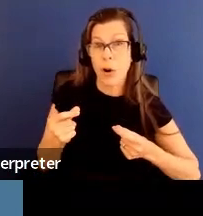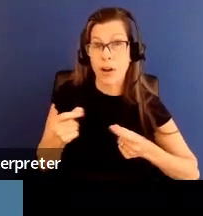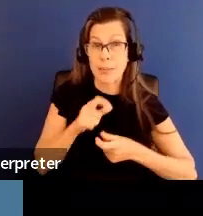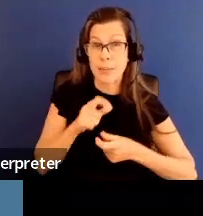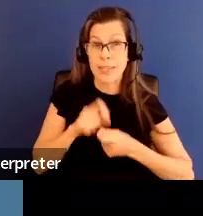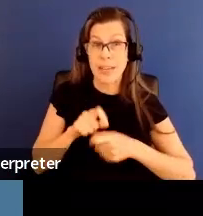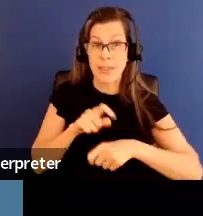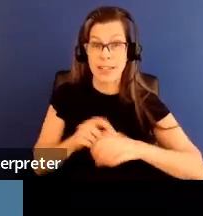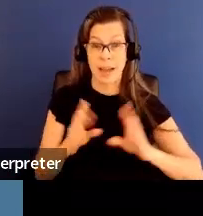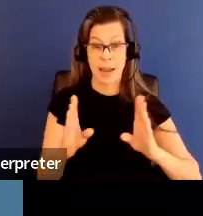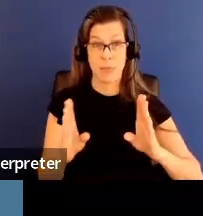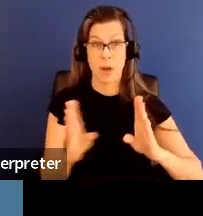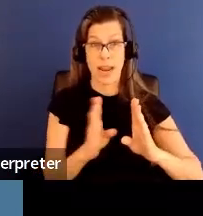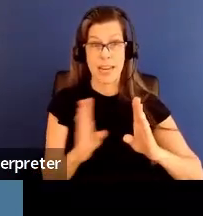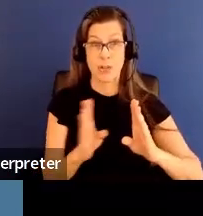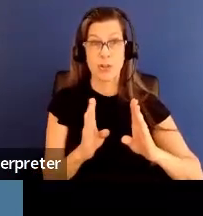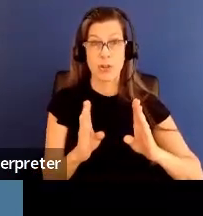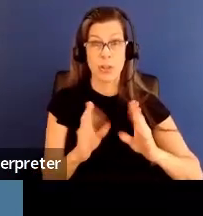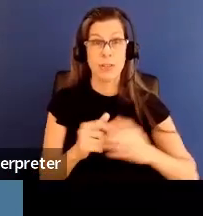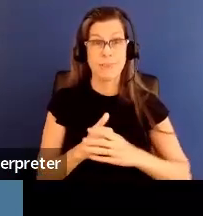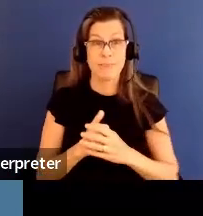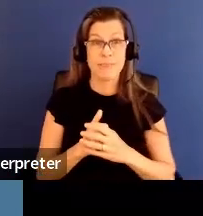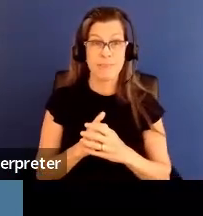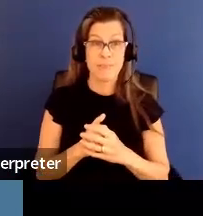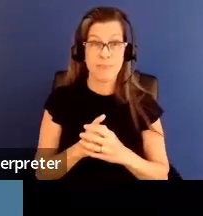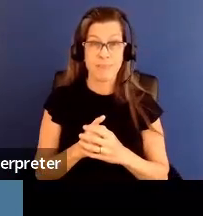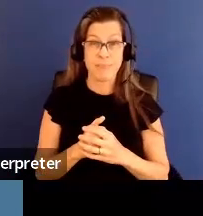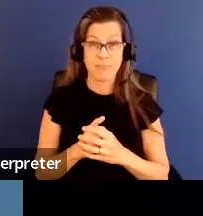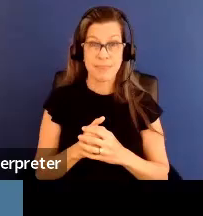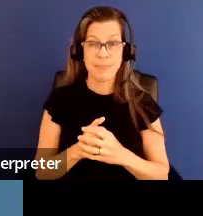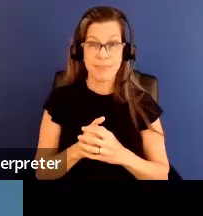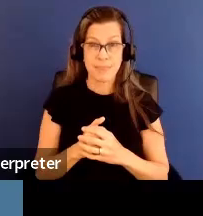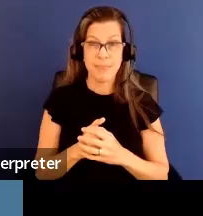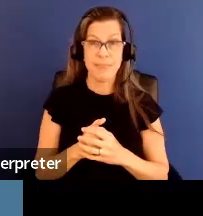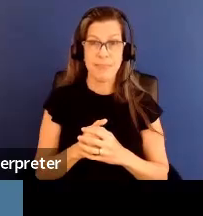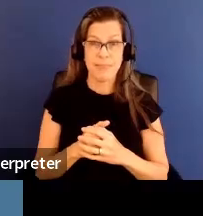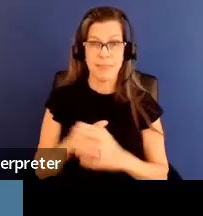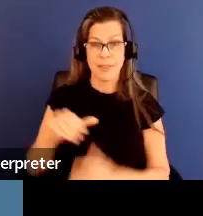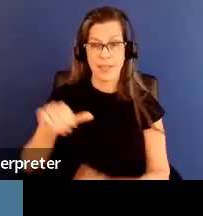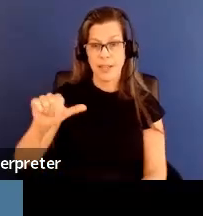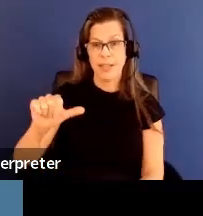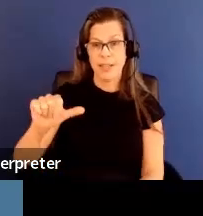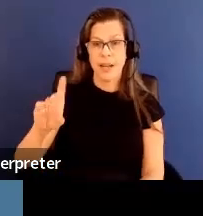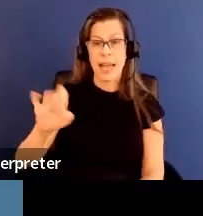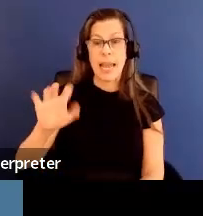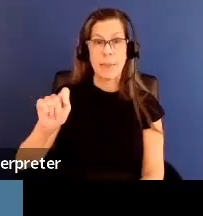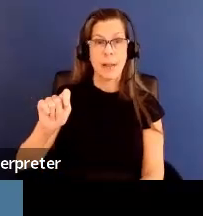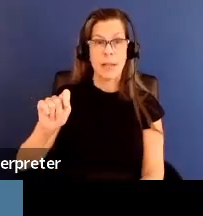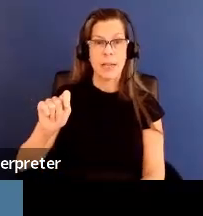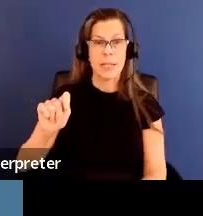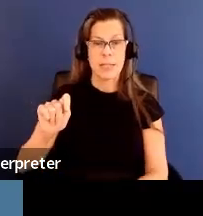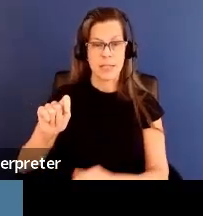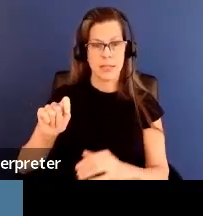intentional for it to be impactful on people. So even though the pharmacist isn't trying to take two weeks,